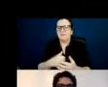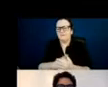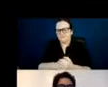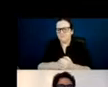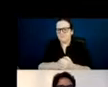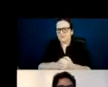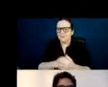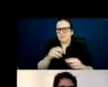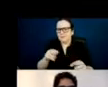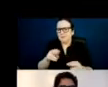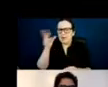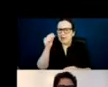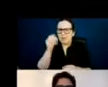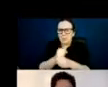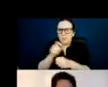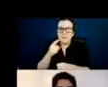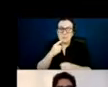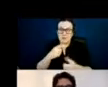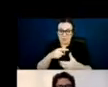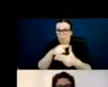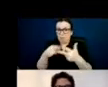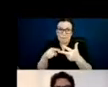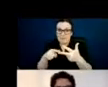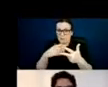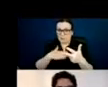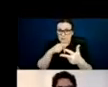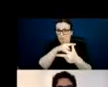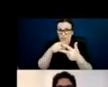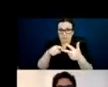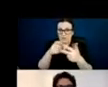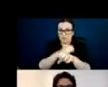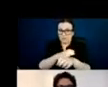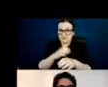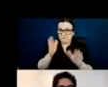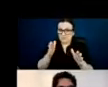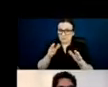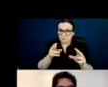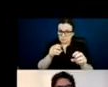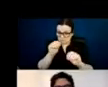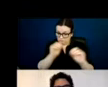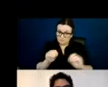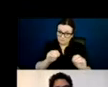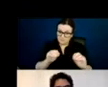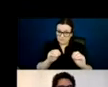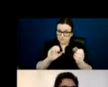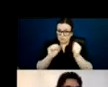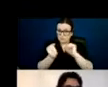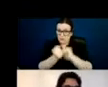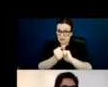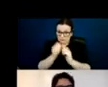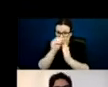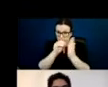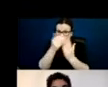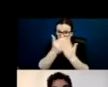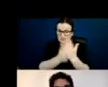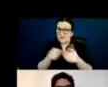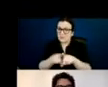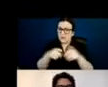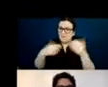it's not just Costa Rica, Peru, Colombia that have reforms, actually Argentina and Brazil also have